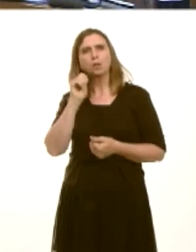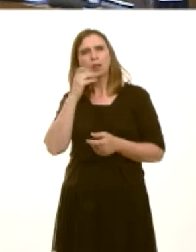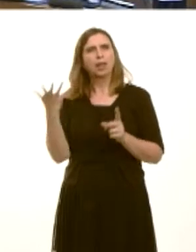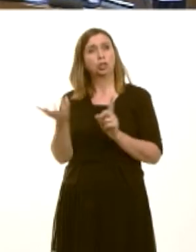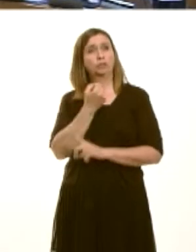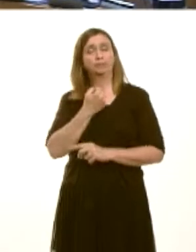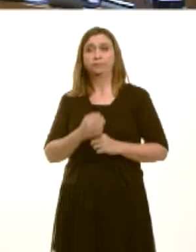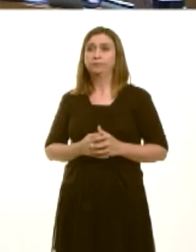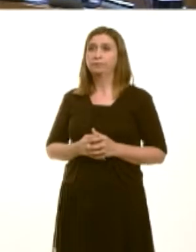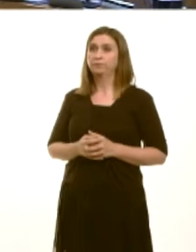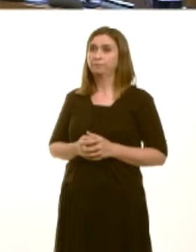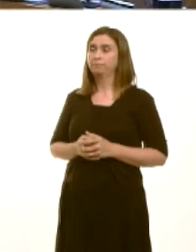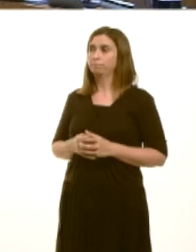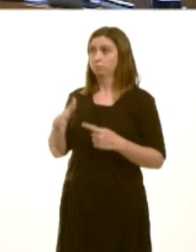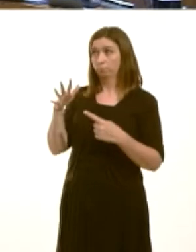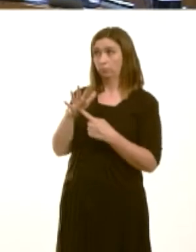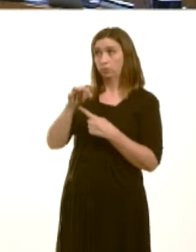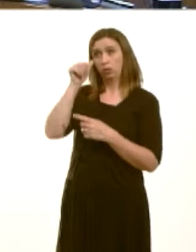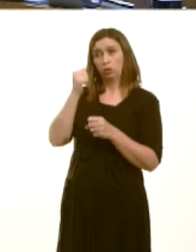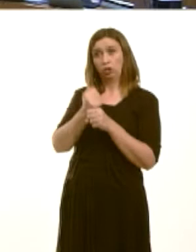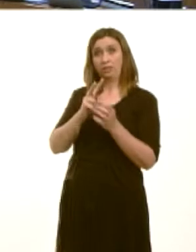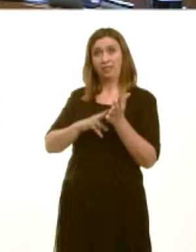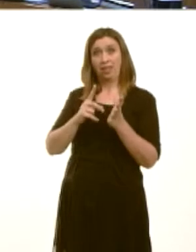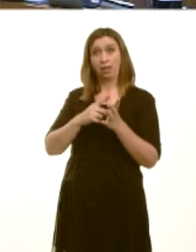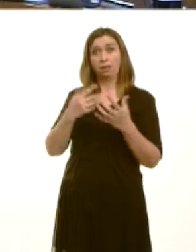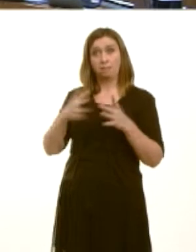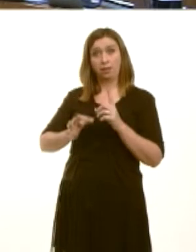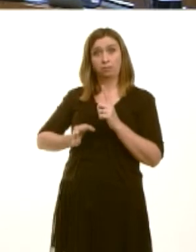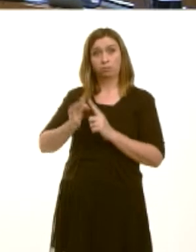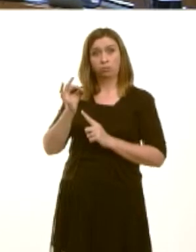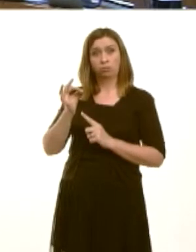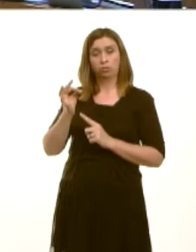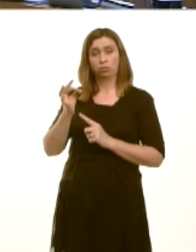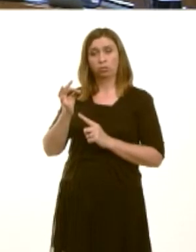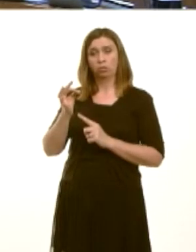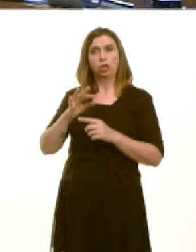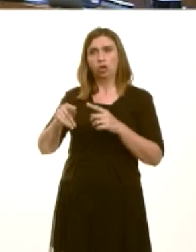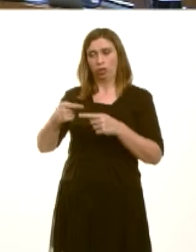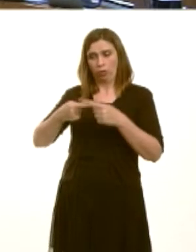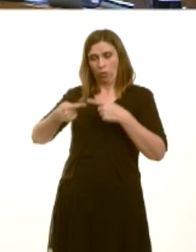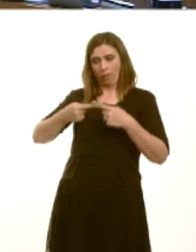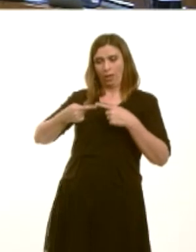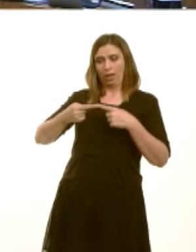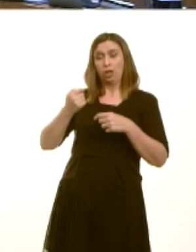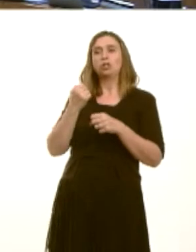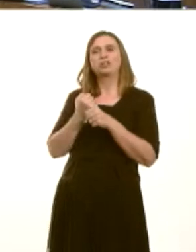Carwyn Jones: First of all, itís important to note that GVA has improved. Itís not a question of GVA having gone backwards. Itís true to say that GVA has not improved when